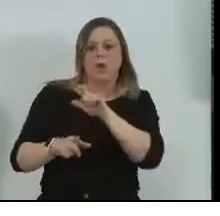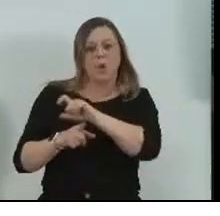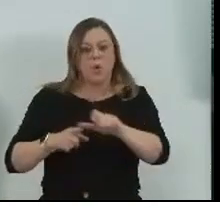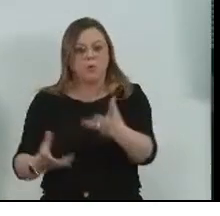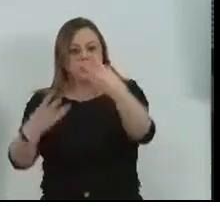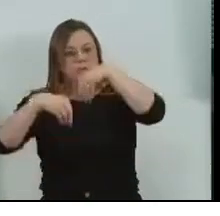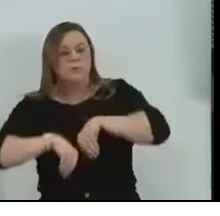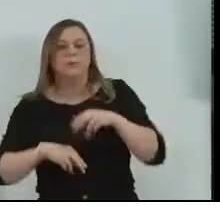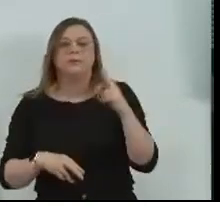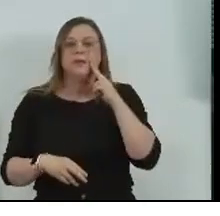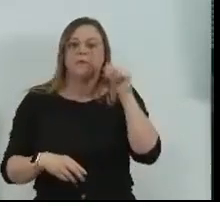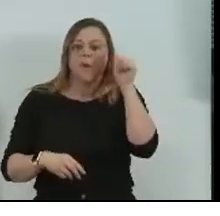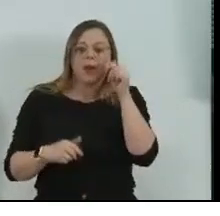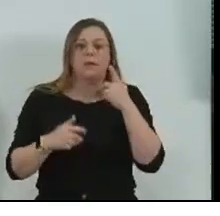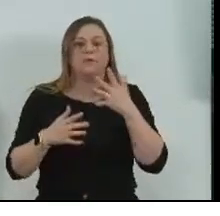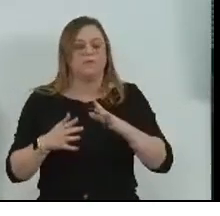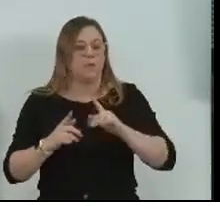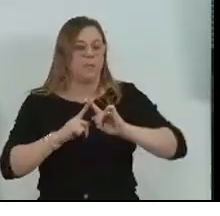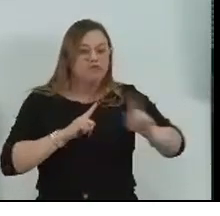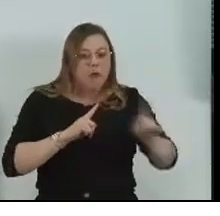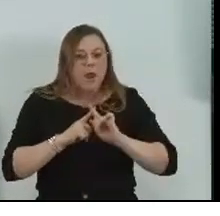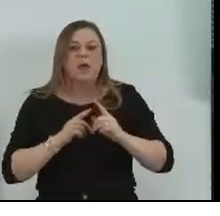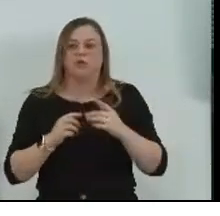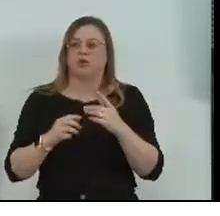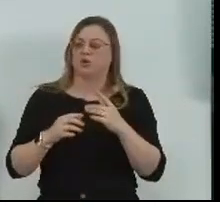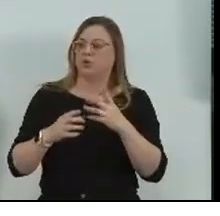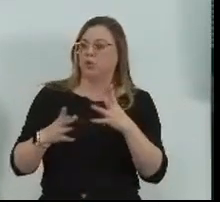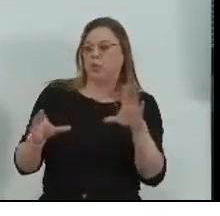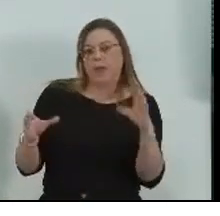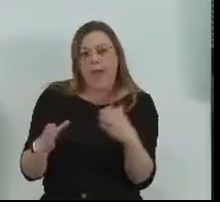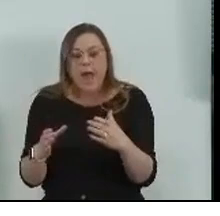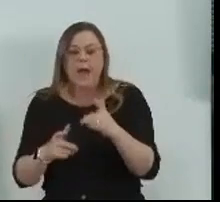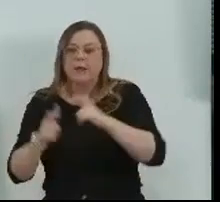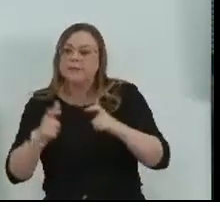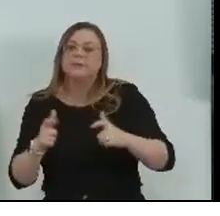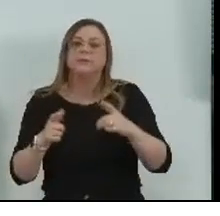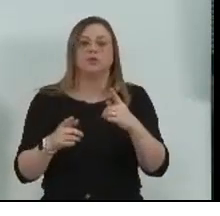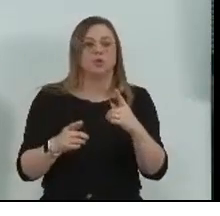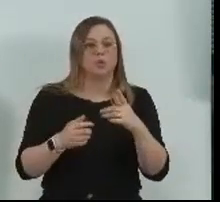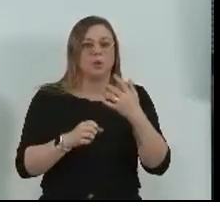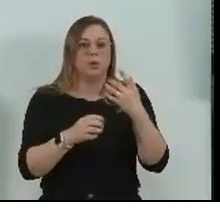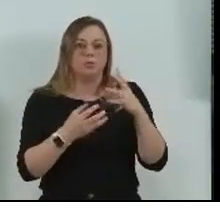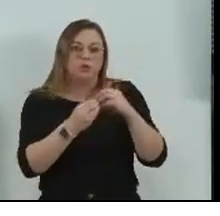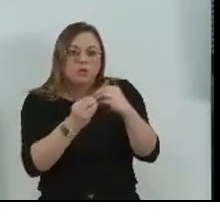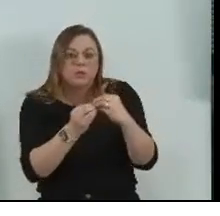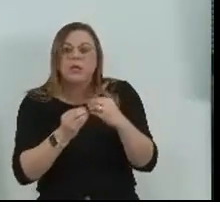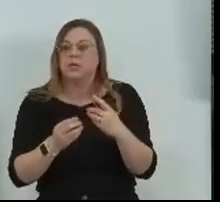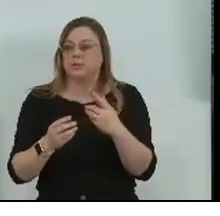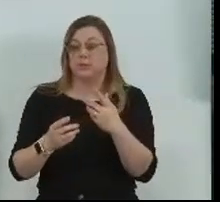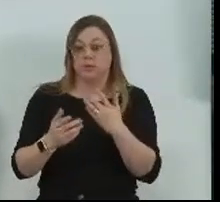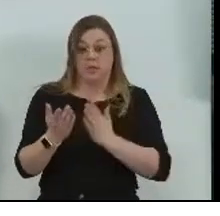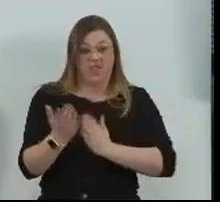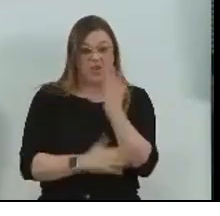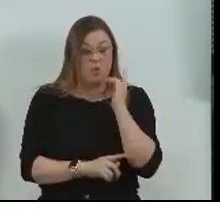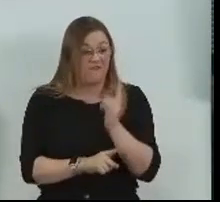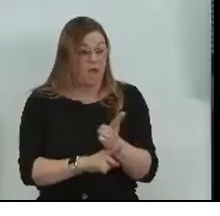from light runners to cast to producers. And then during filming they just made all tweaks.